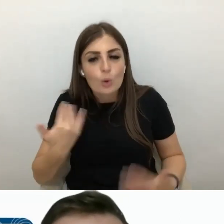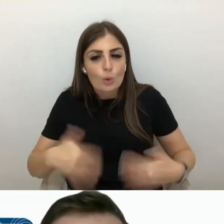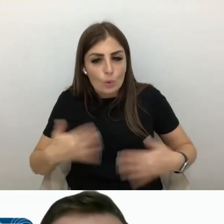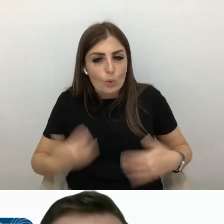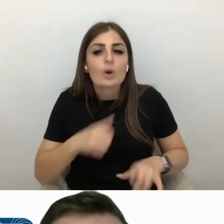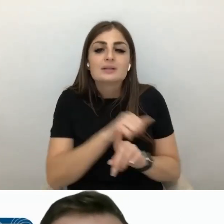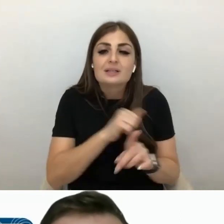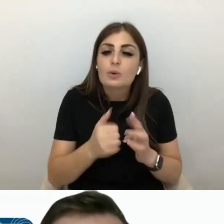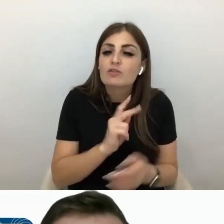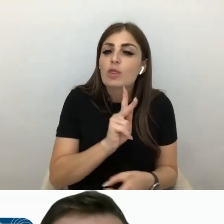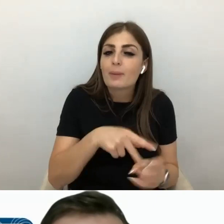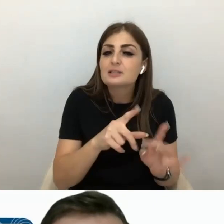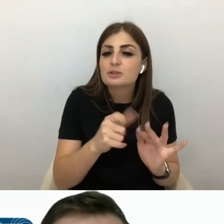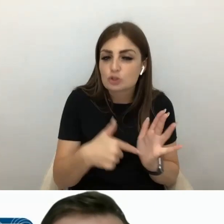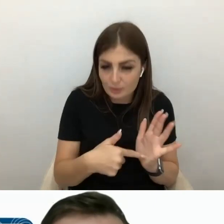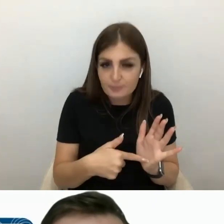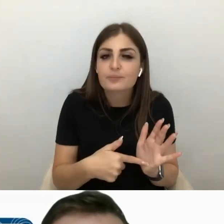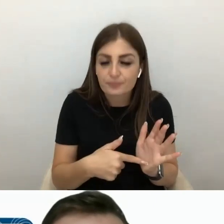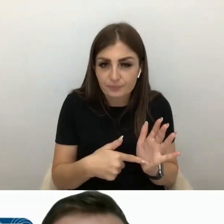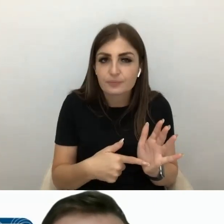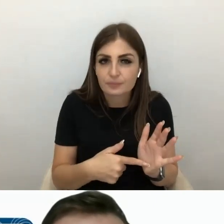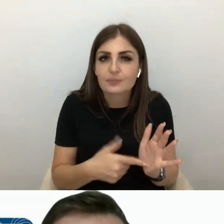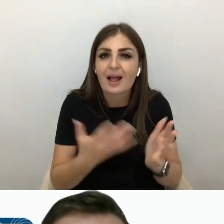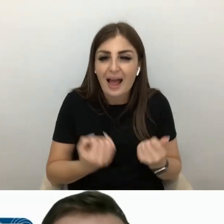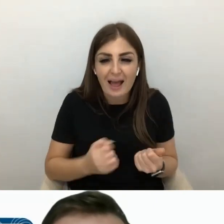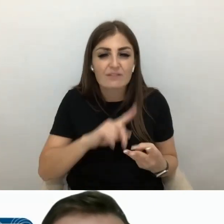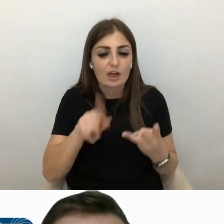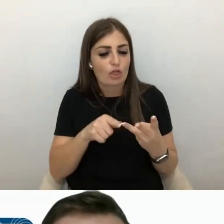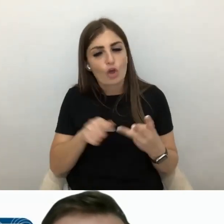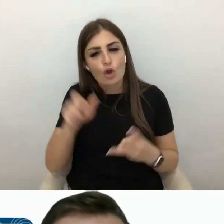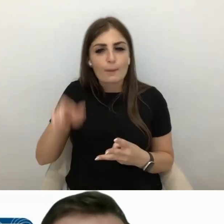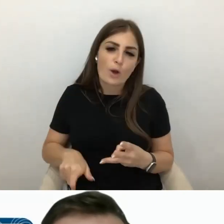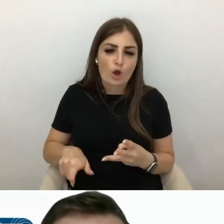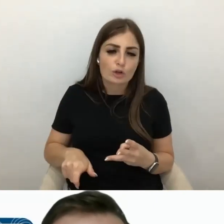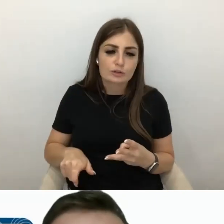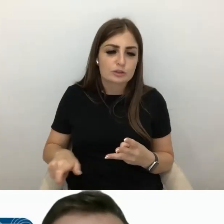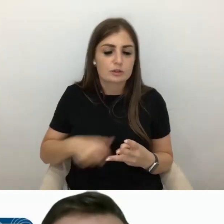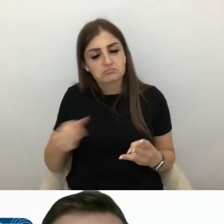a participant to do, to have someone that can cast fresh eyes over the material in the